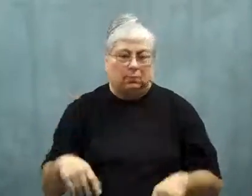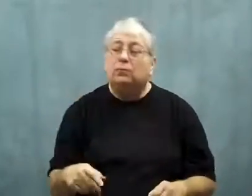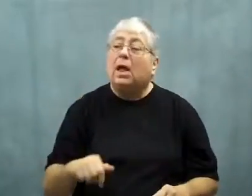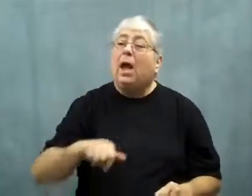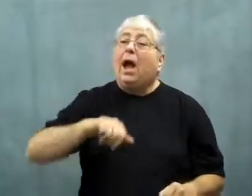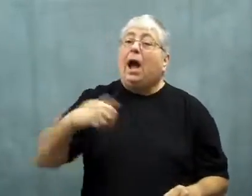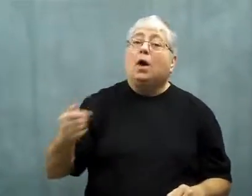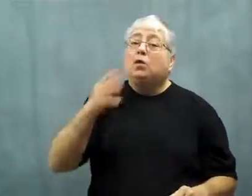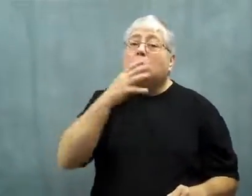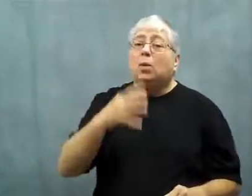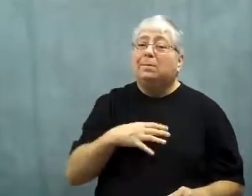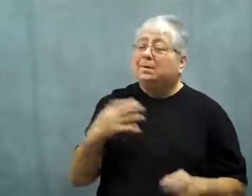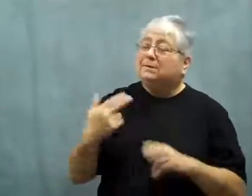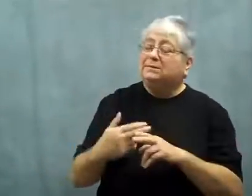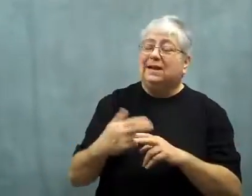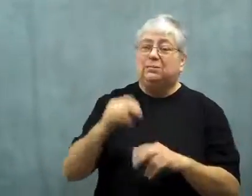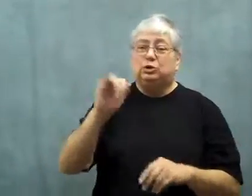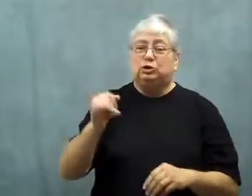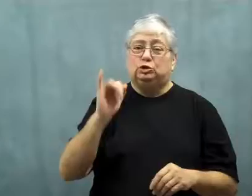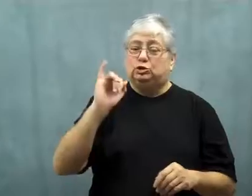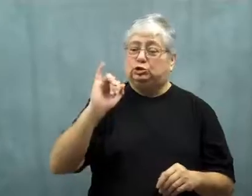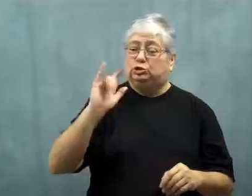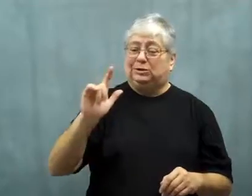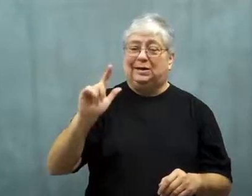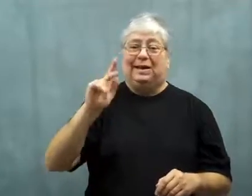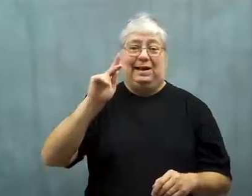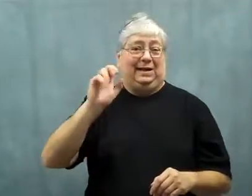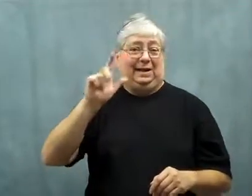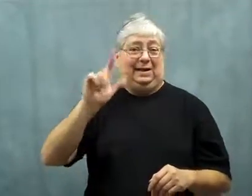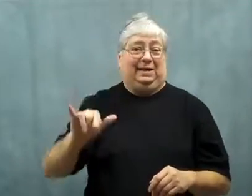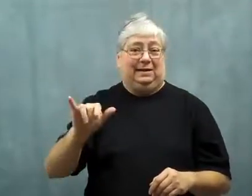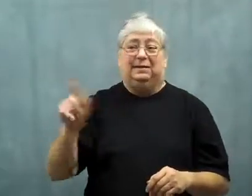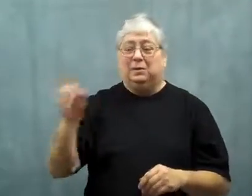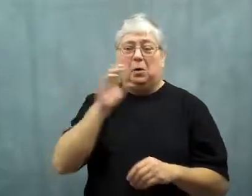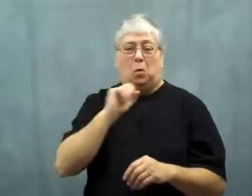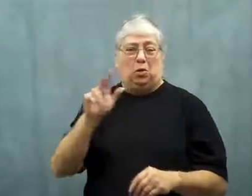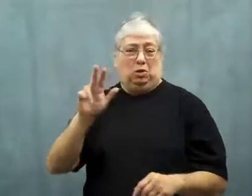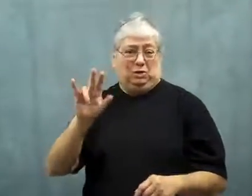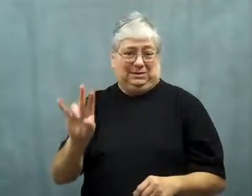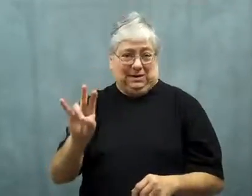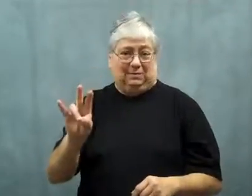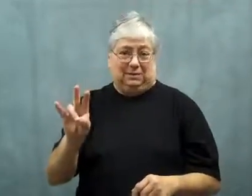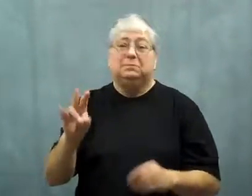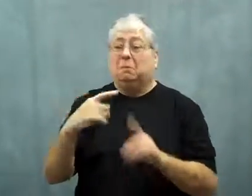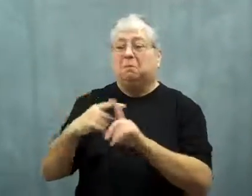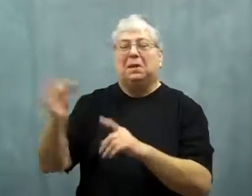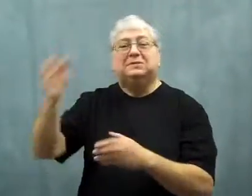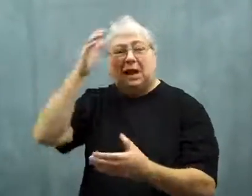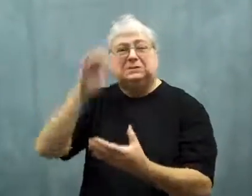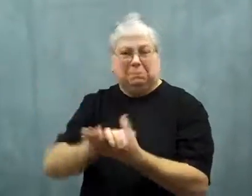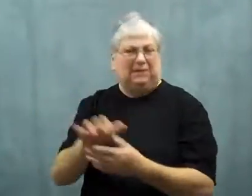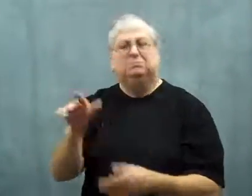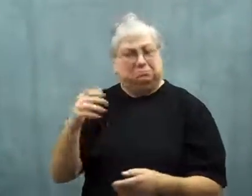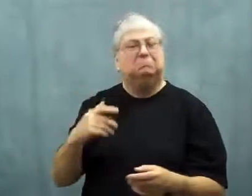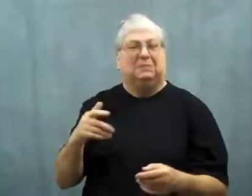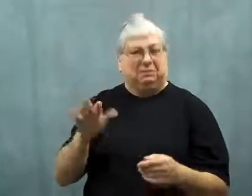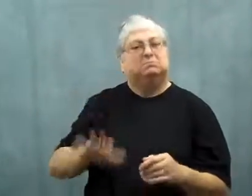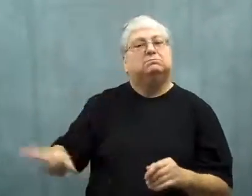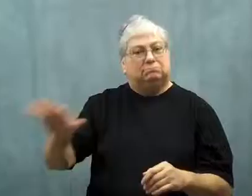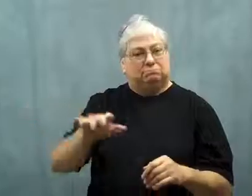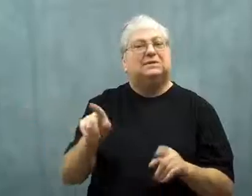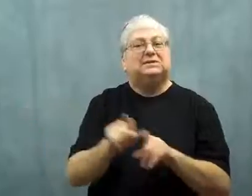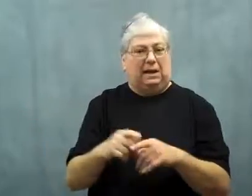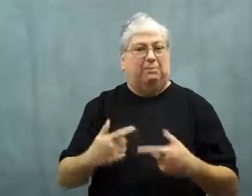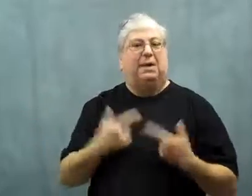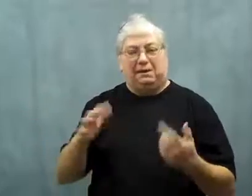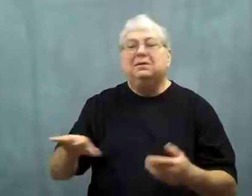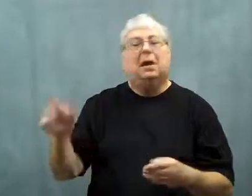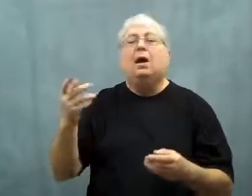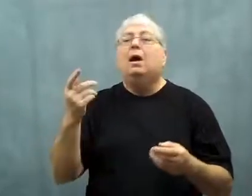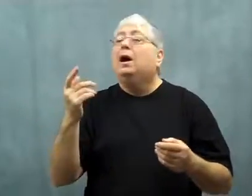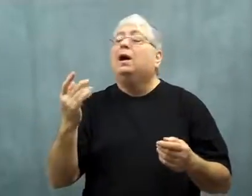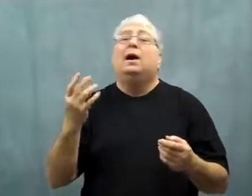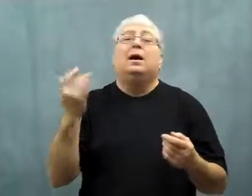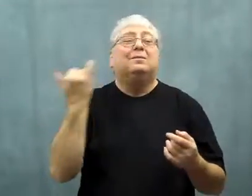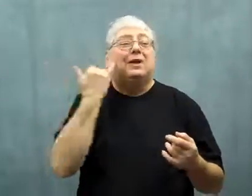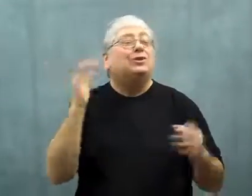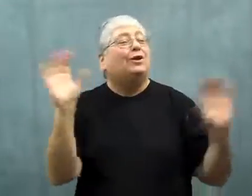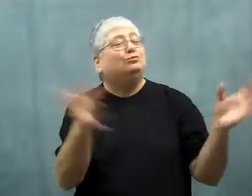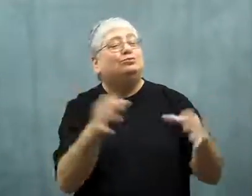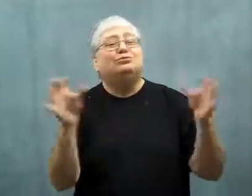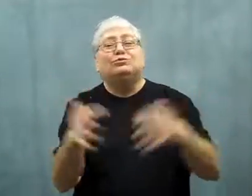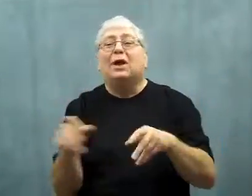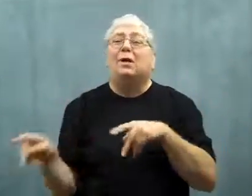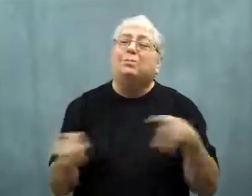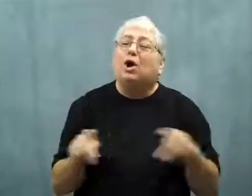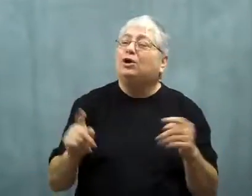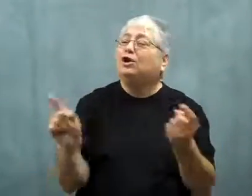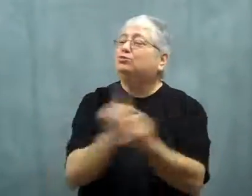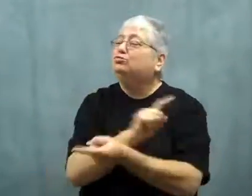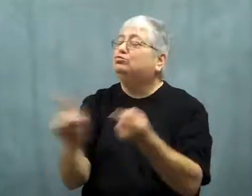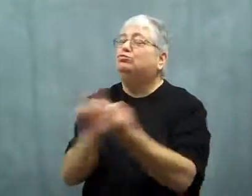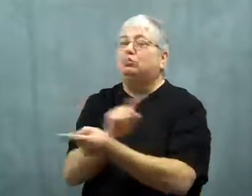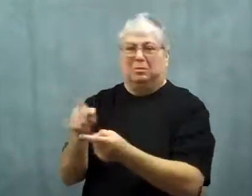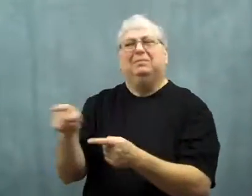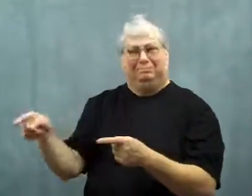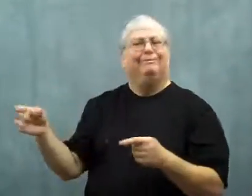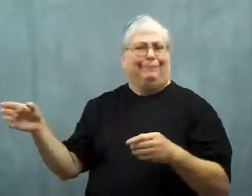37 year old Jill Kelley and her husband lived in the same area.